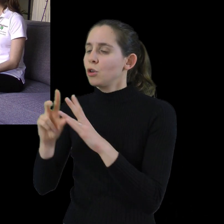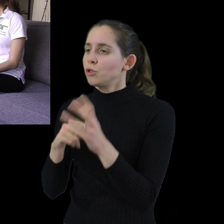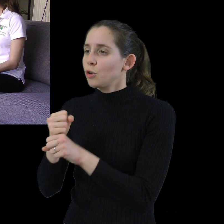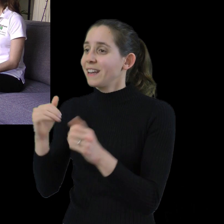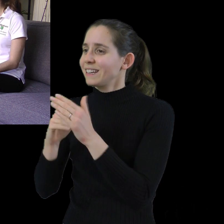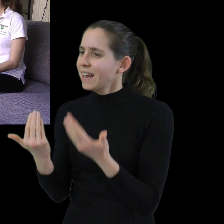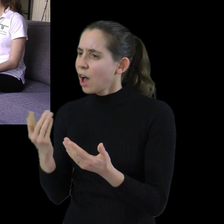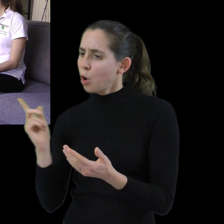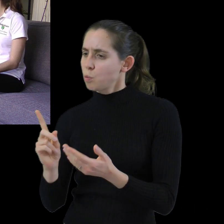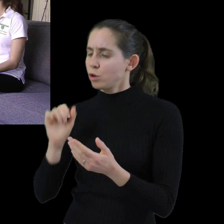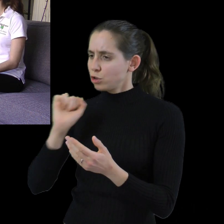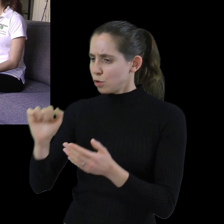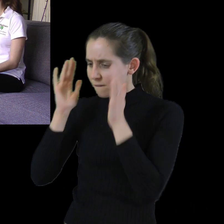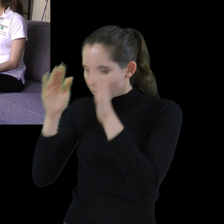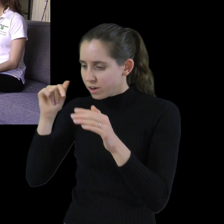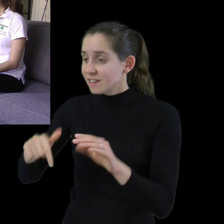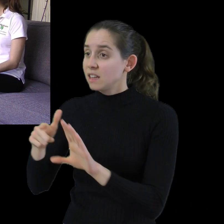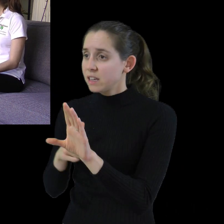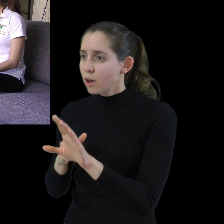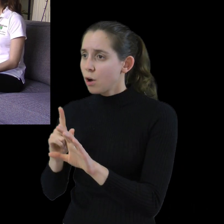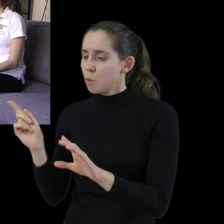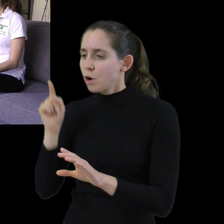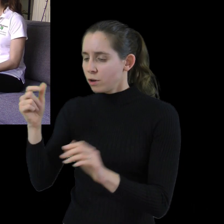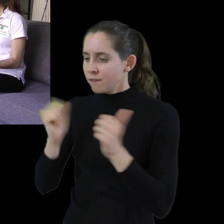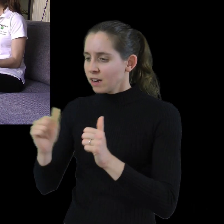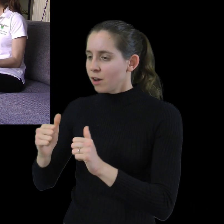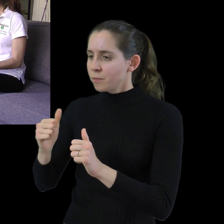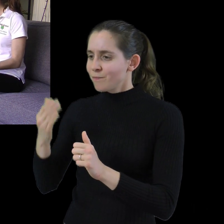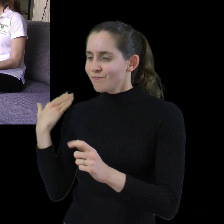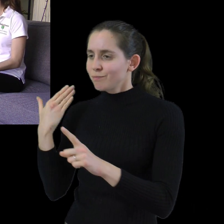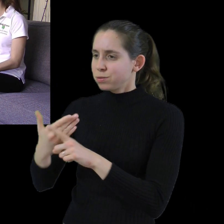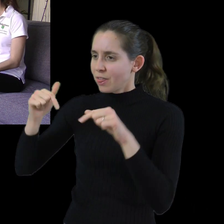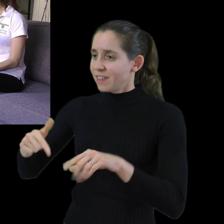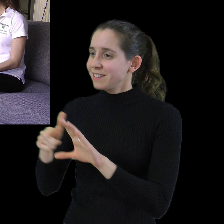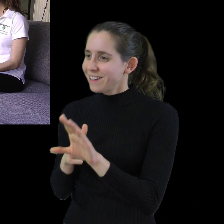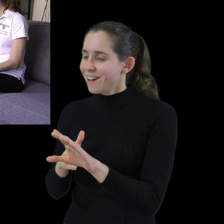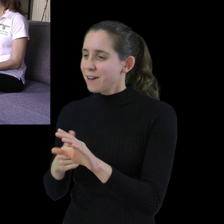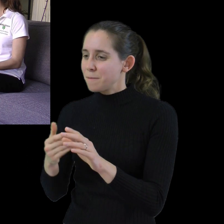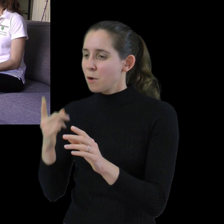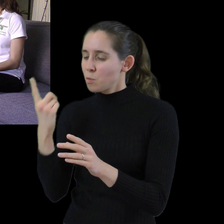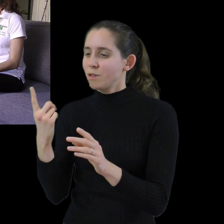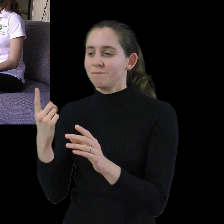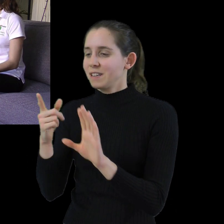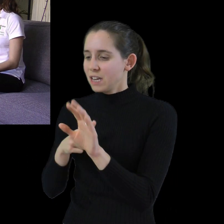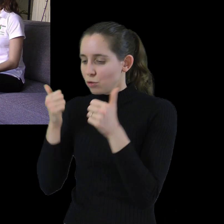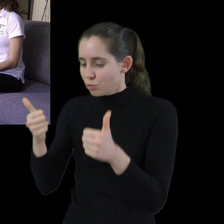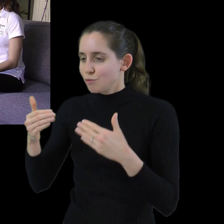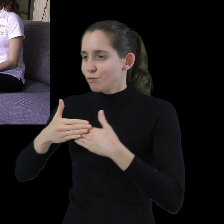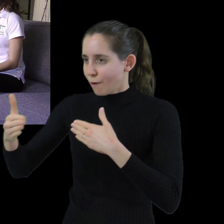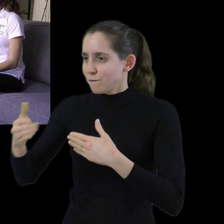your focus is this year, and what you've done so far this year? A year is a good basis, I guess, to look clean..., yeah. Wayne: Yeah.